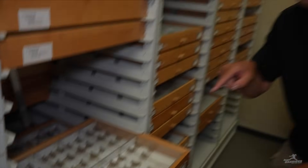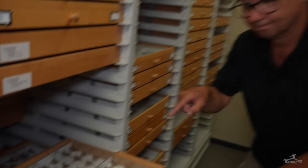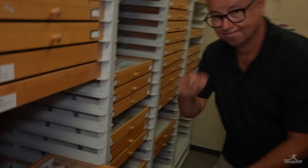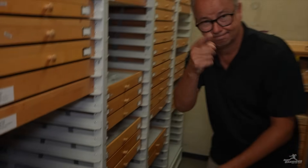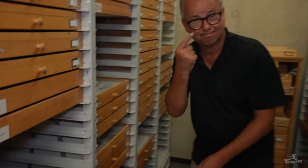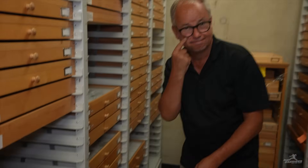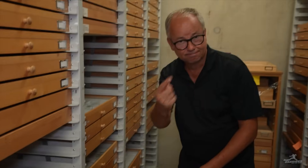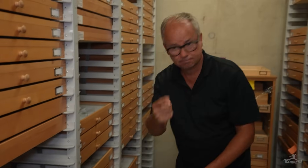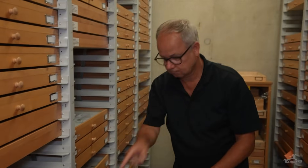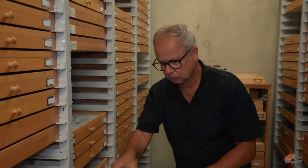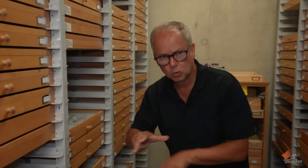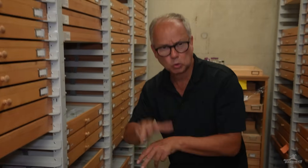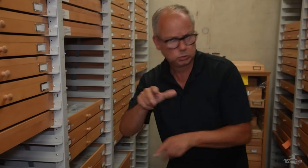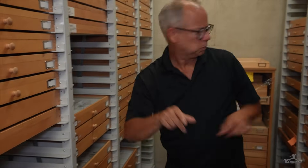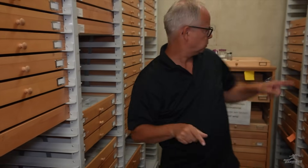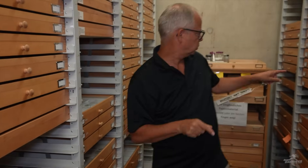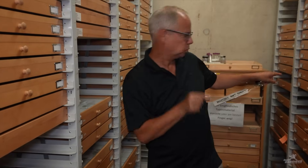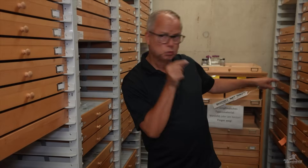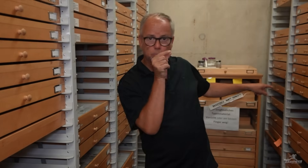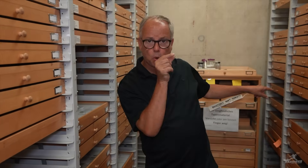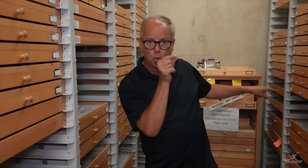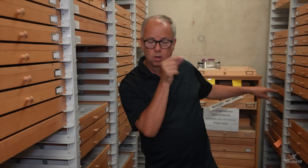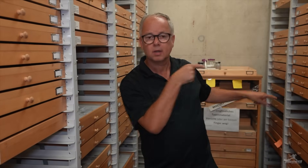There are smaller grasshoppers on that side and